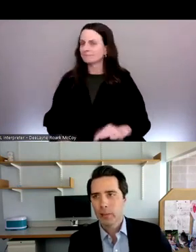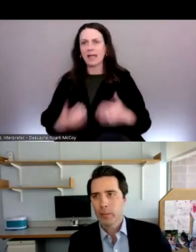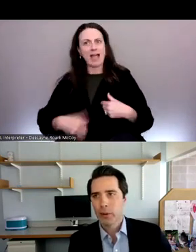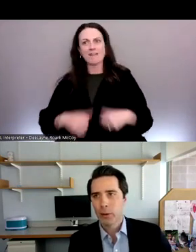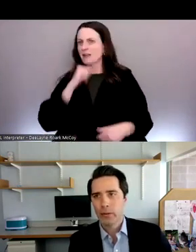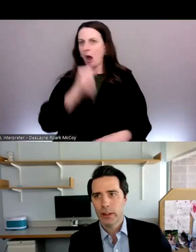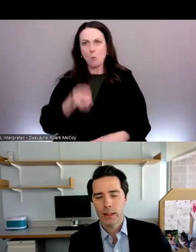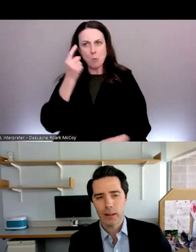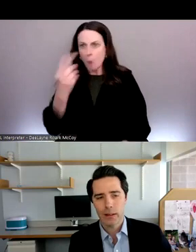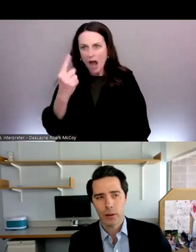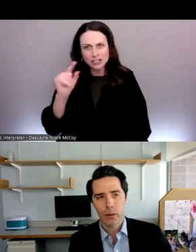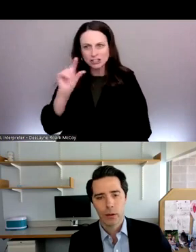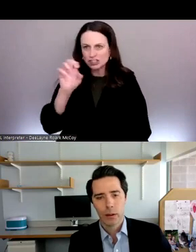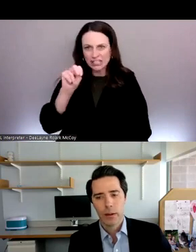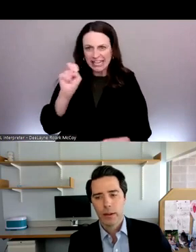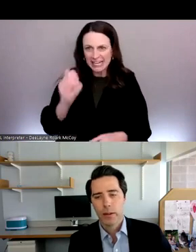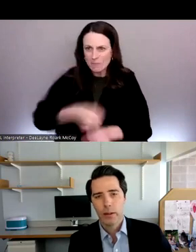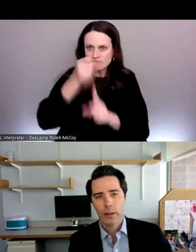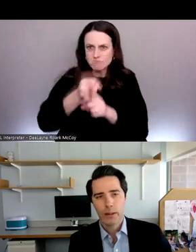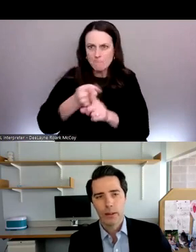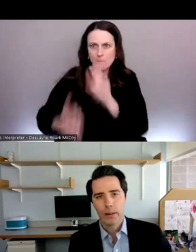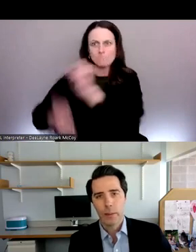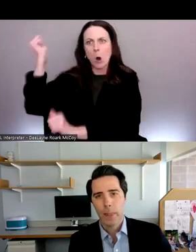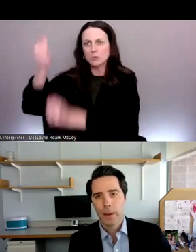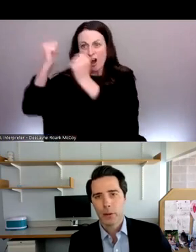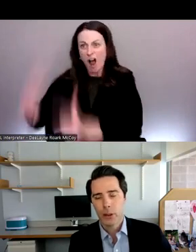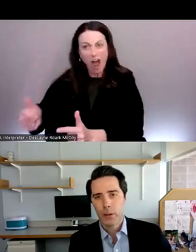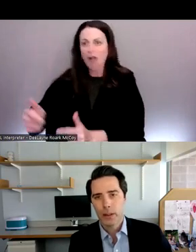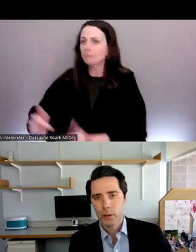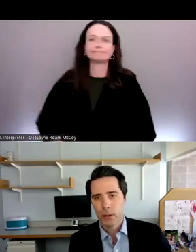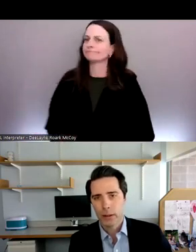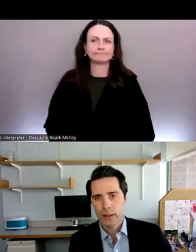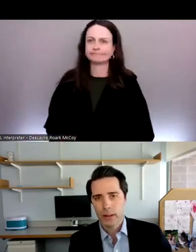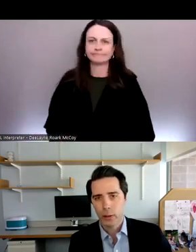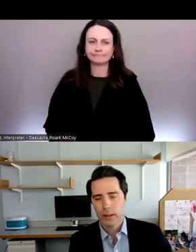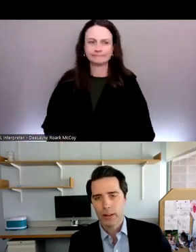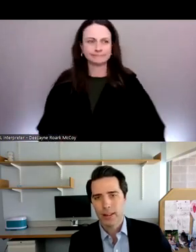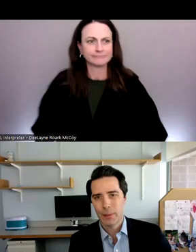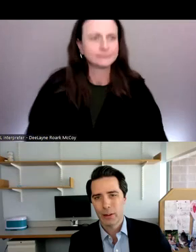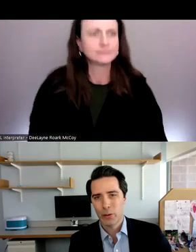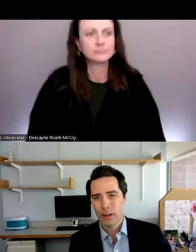up the majority of cases so here you can